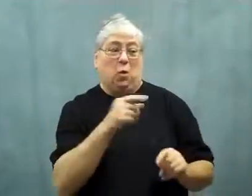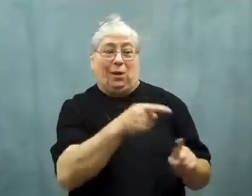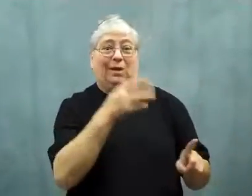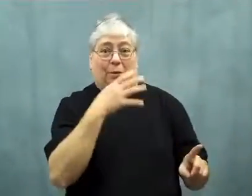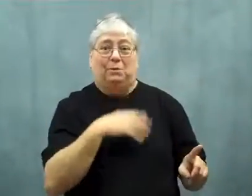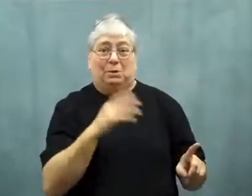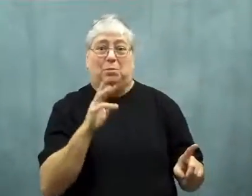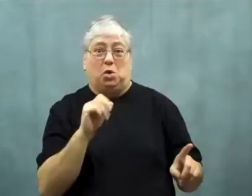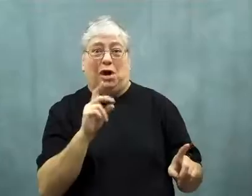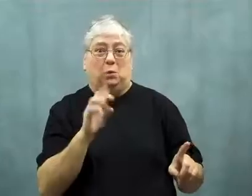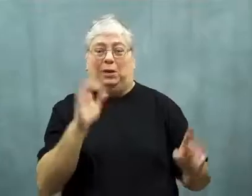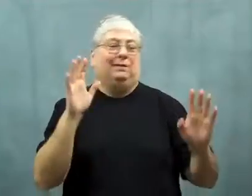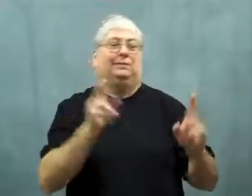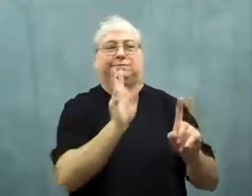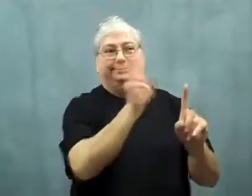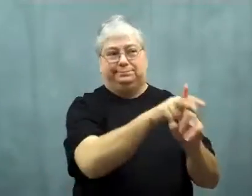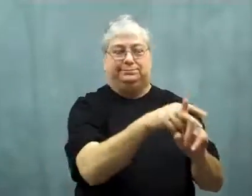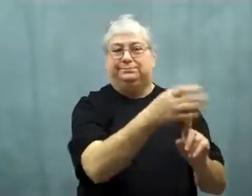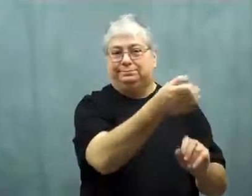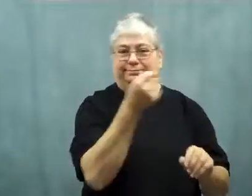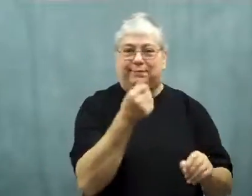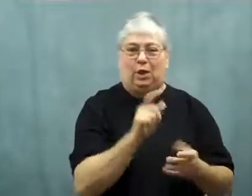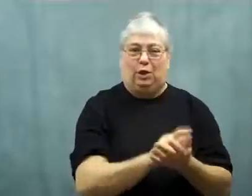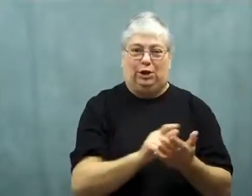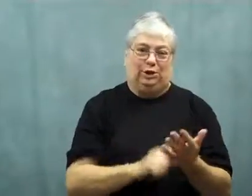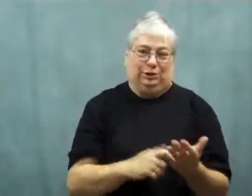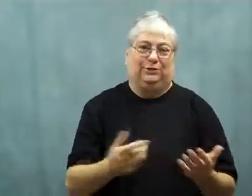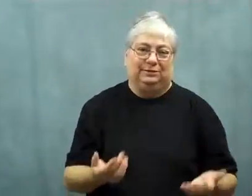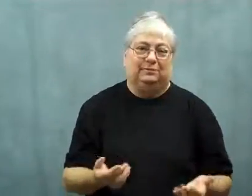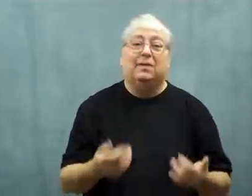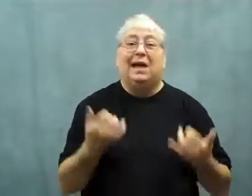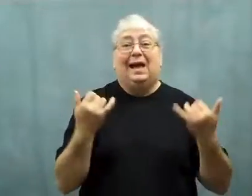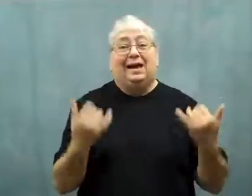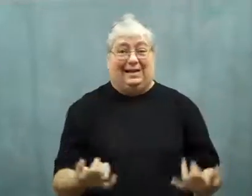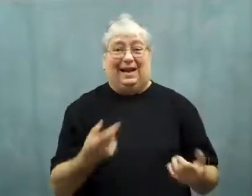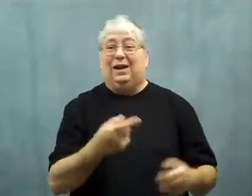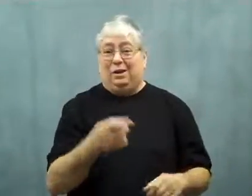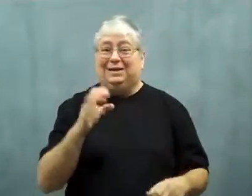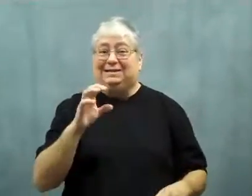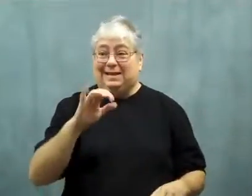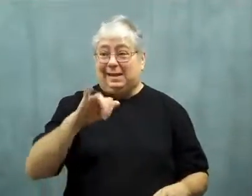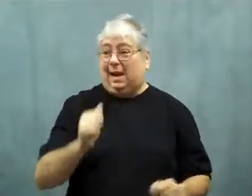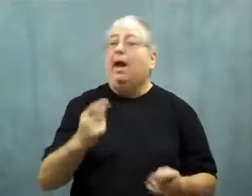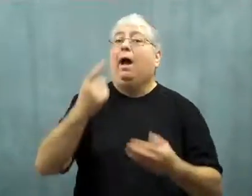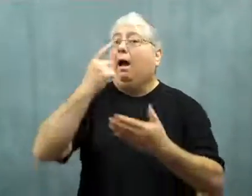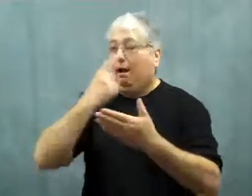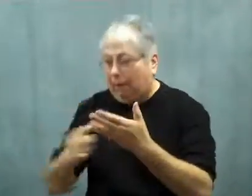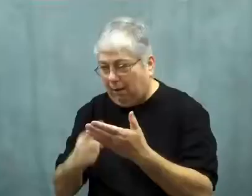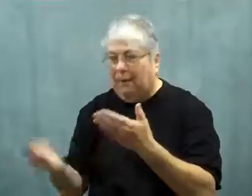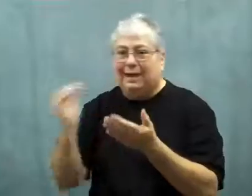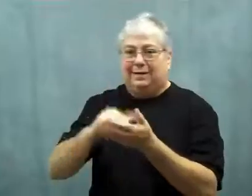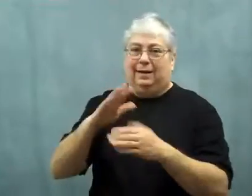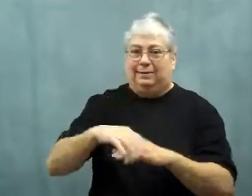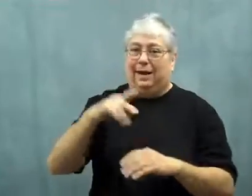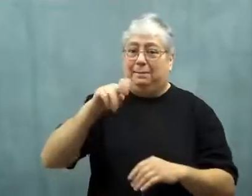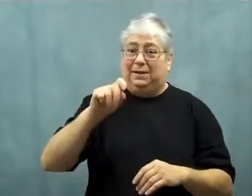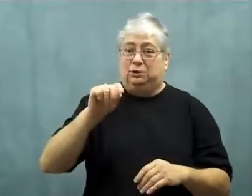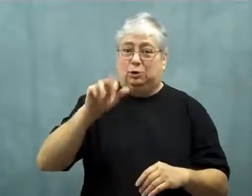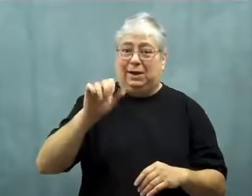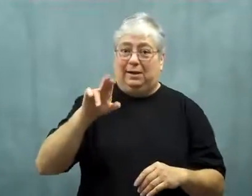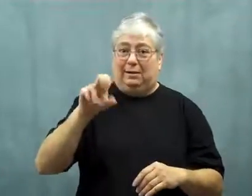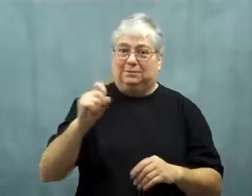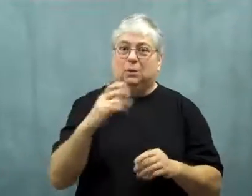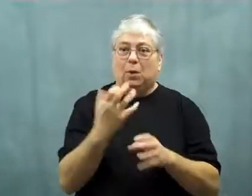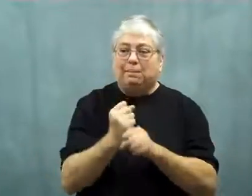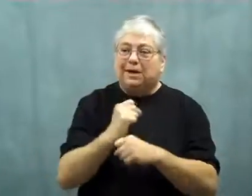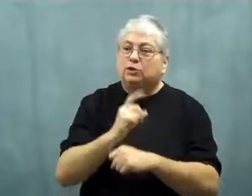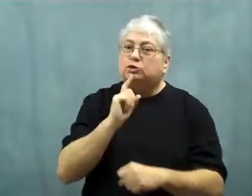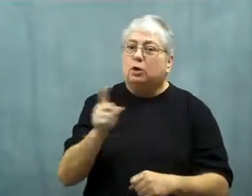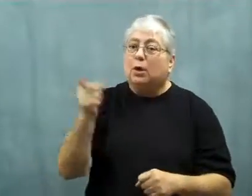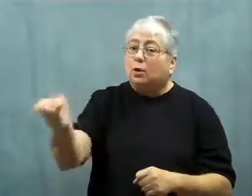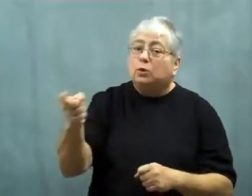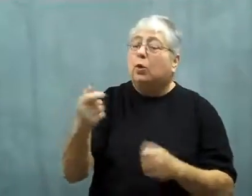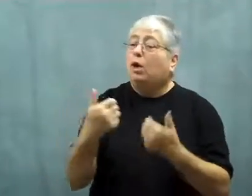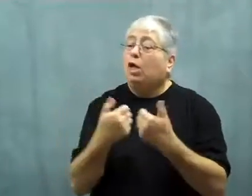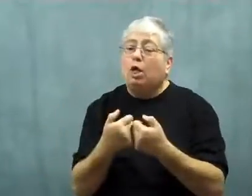Broadwell has now retained a lawyer.